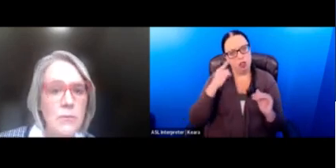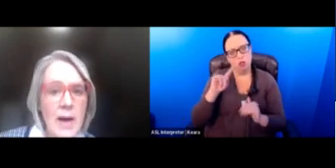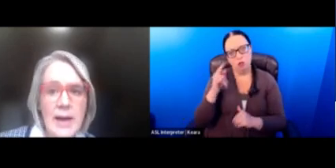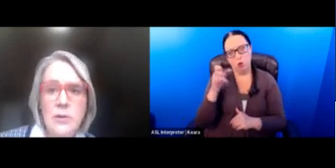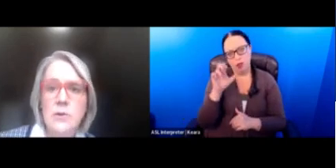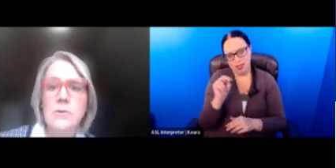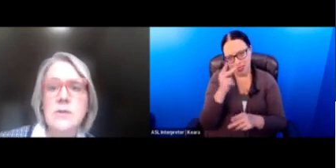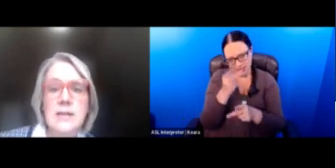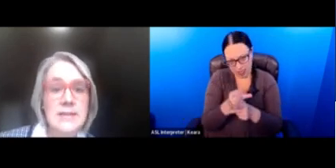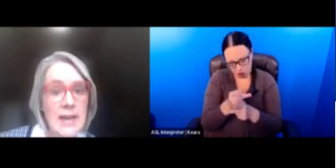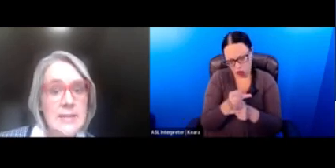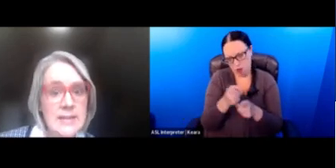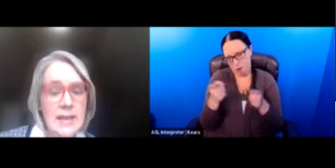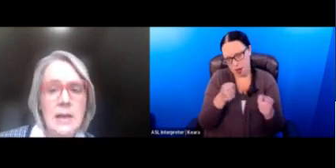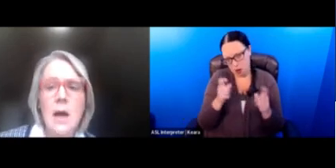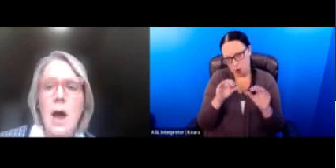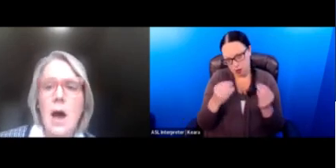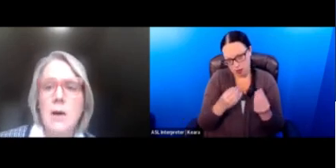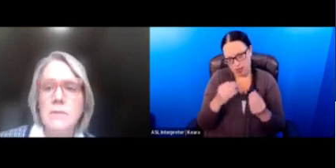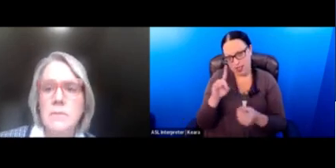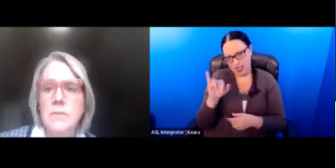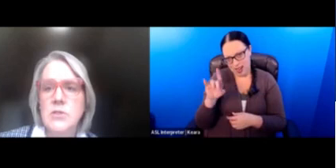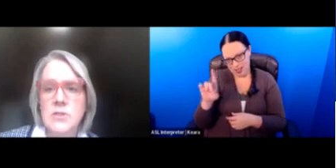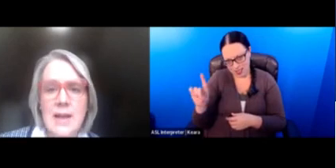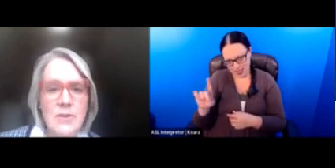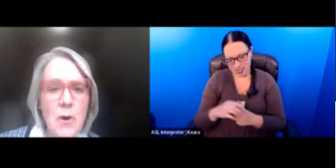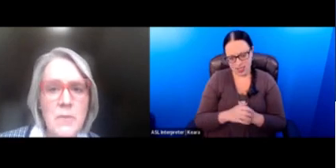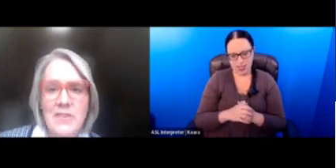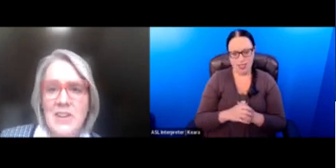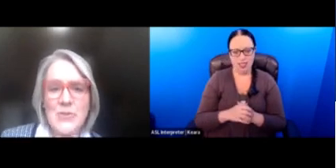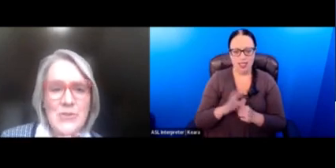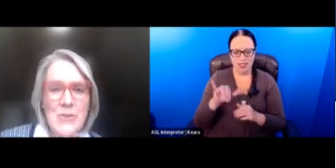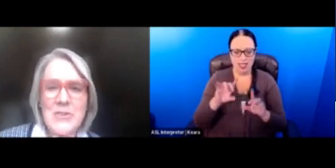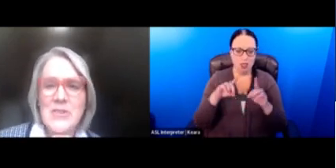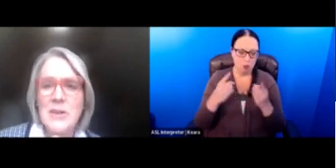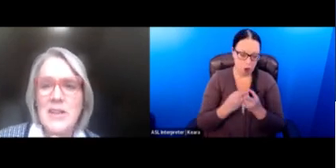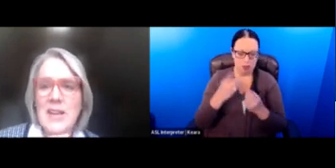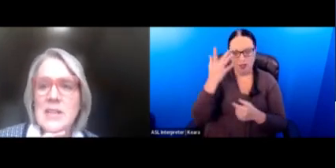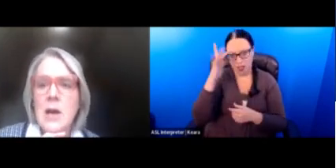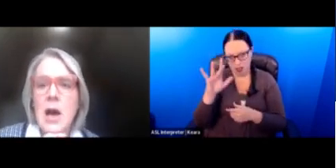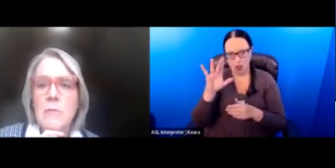philosophies and practices specific to poor seeable, risk identification risk